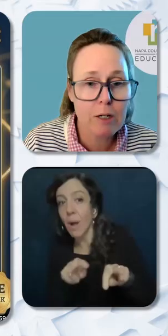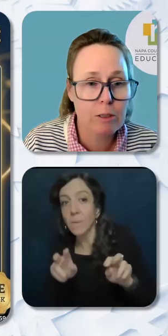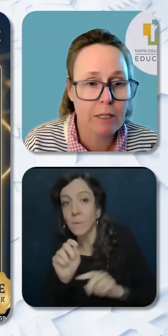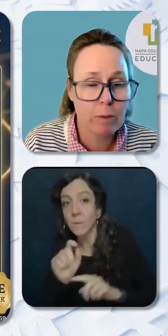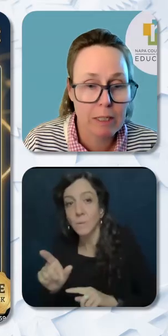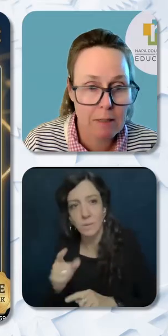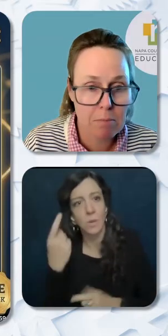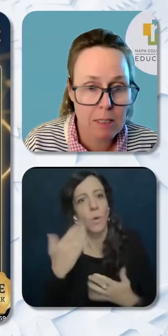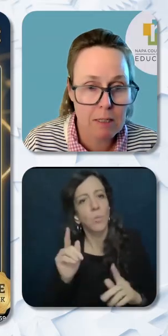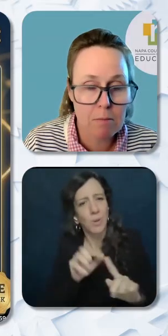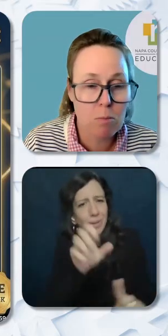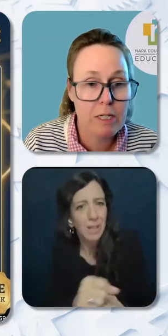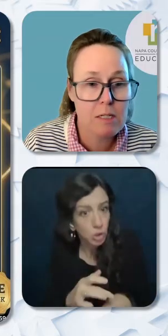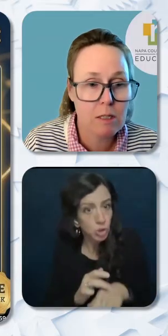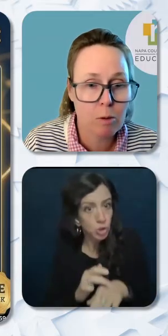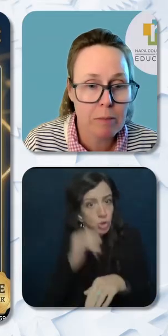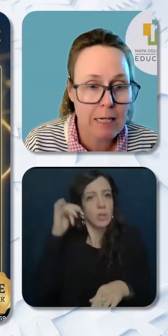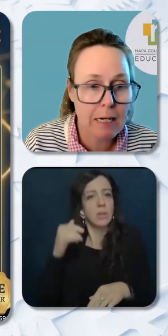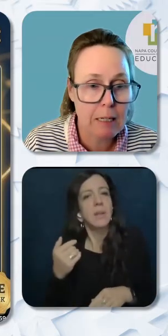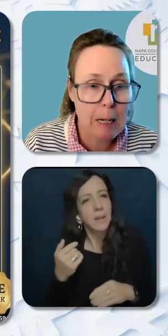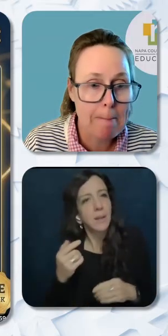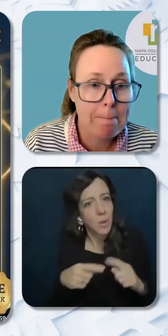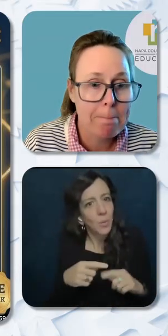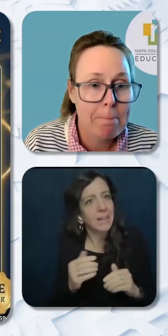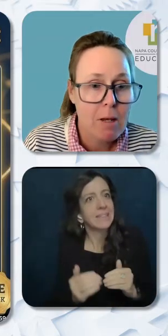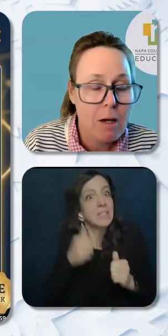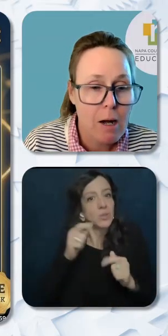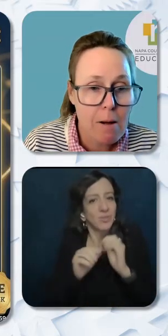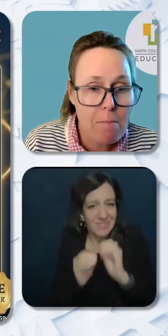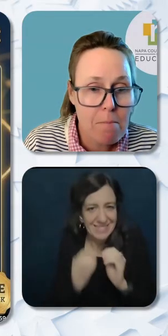Catch that early, when it can be more easily remediated.